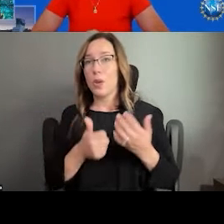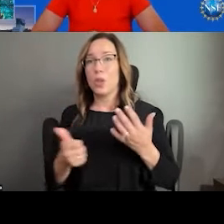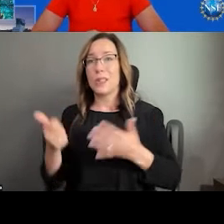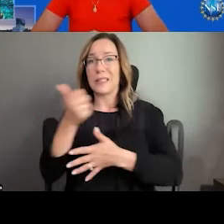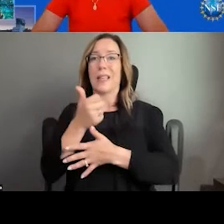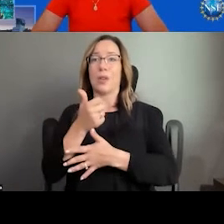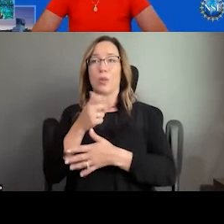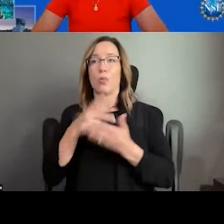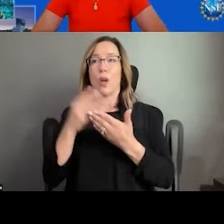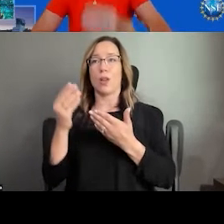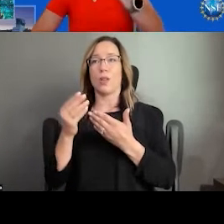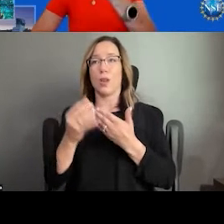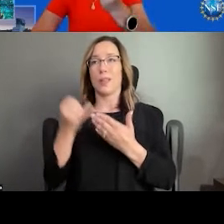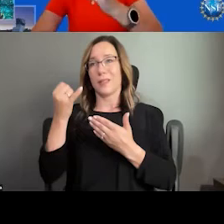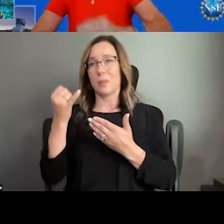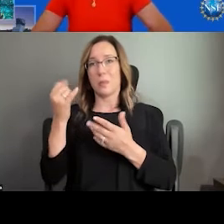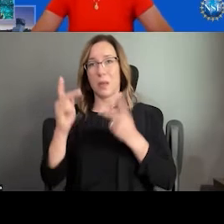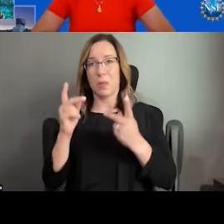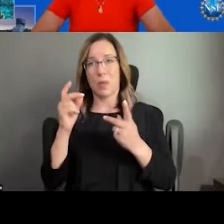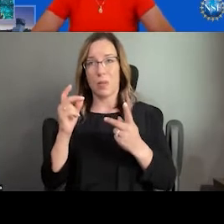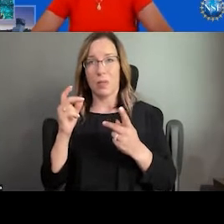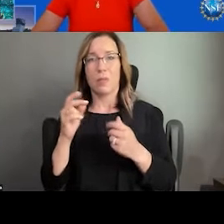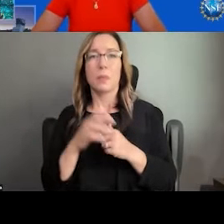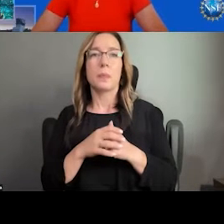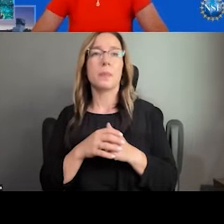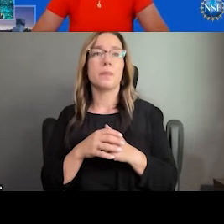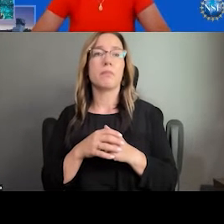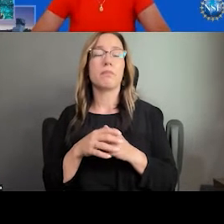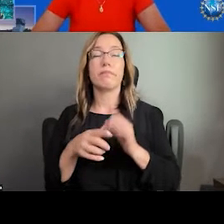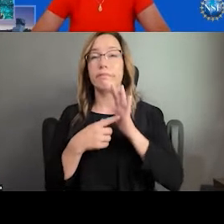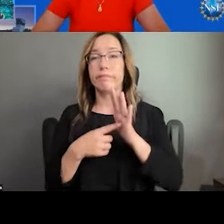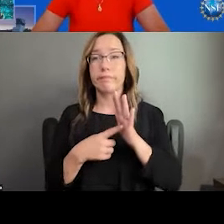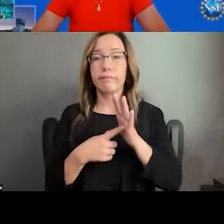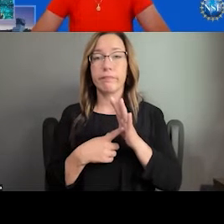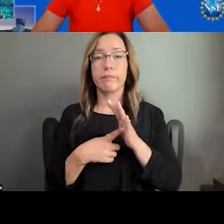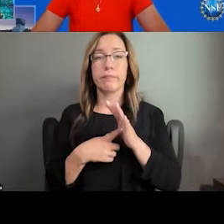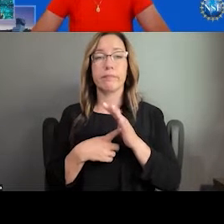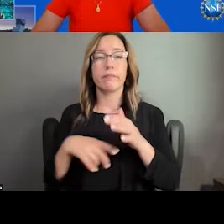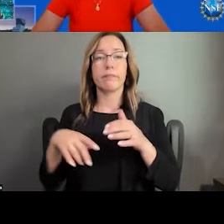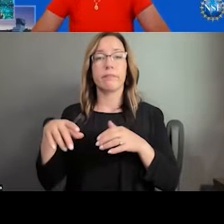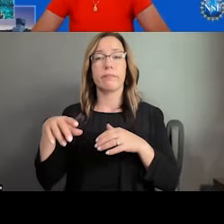or senior key persons. Examples of these include our Centers of Research Excellence